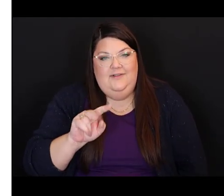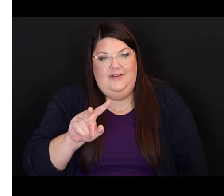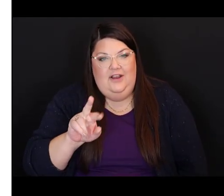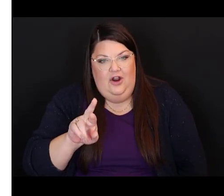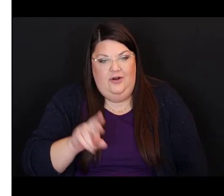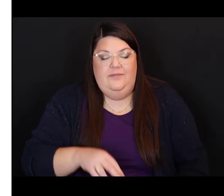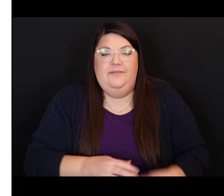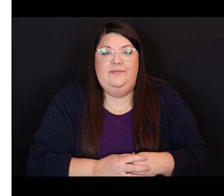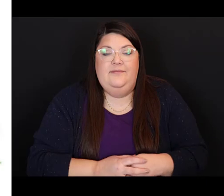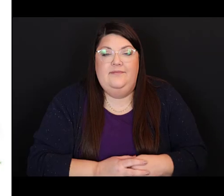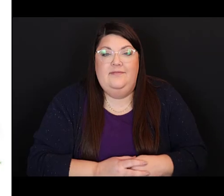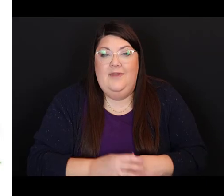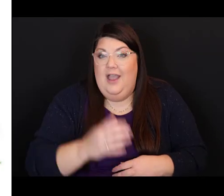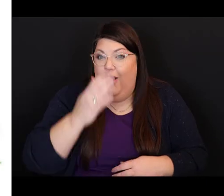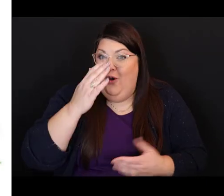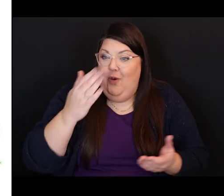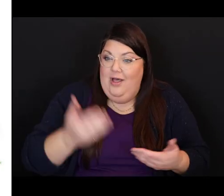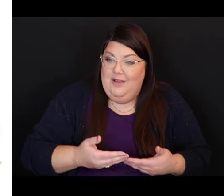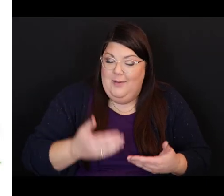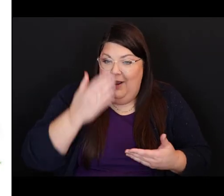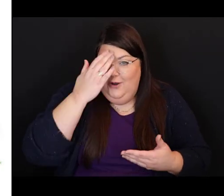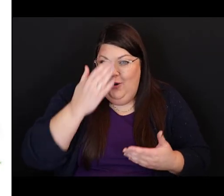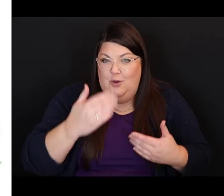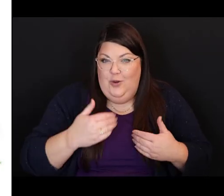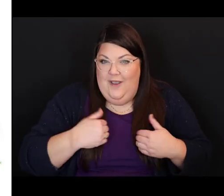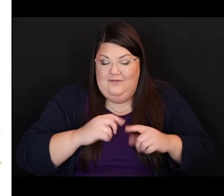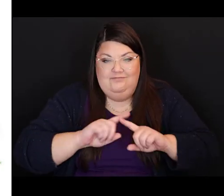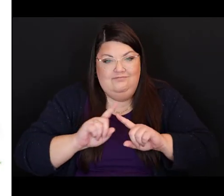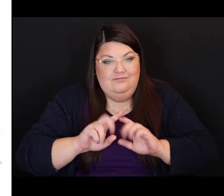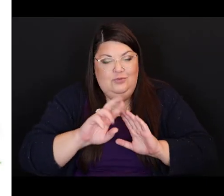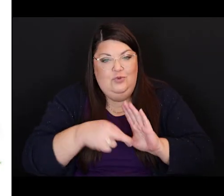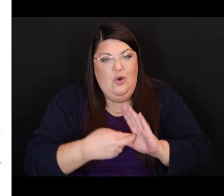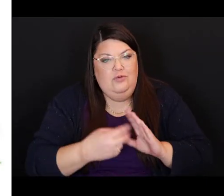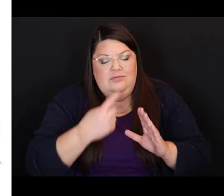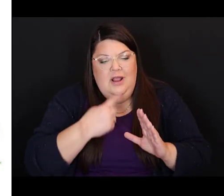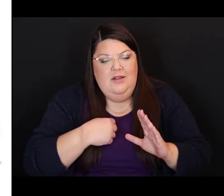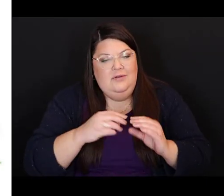John! I know you wear a lot of hats so tell us a little bit more about some of the other